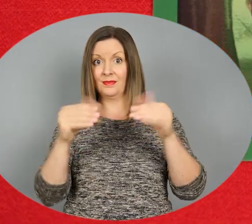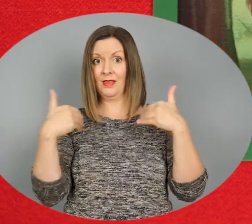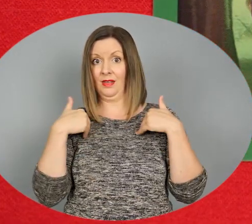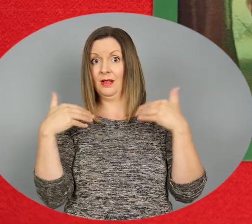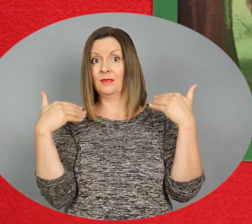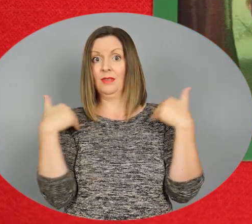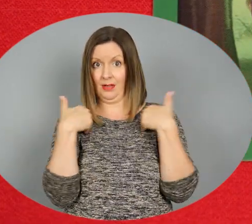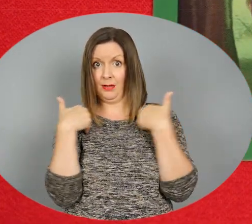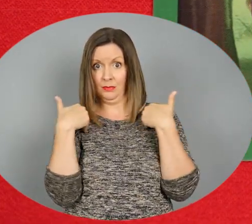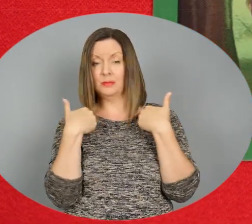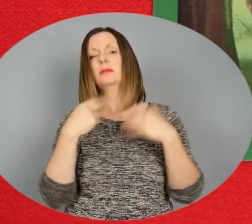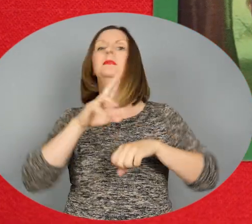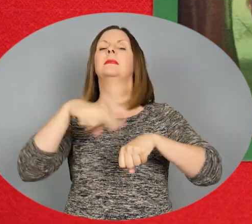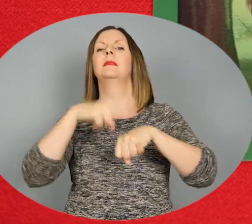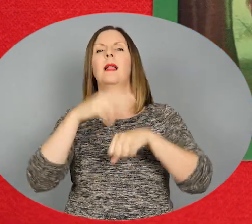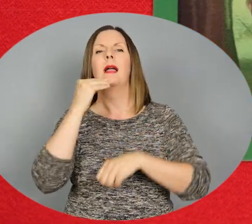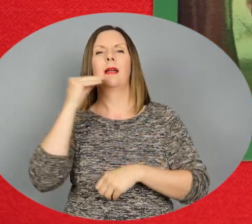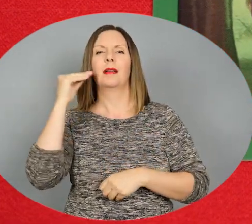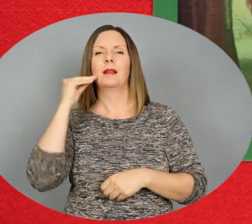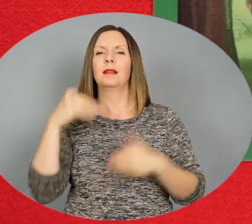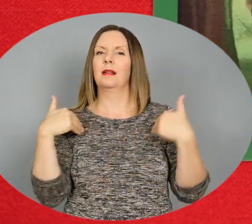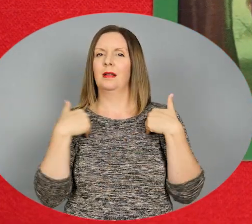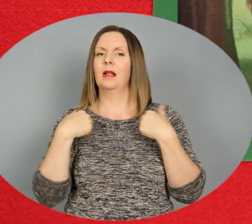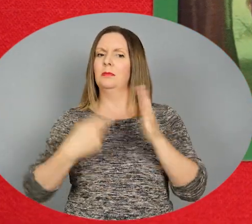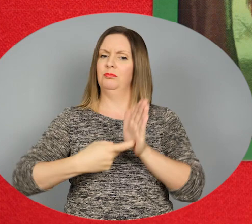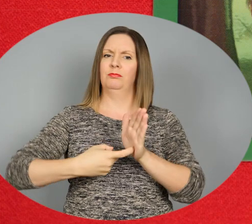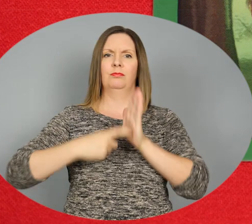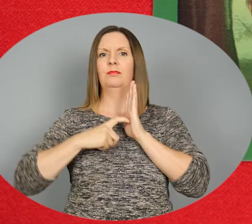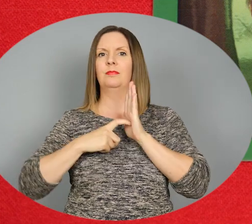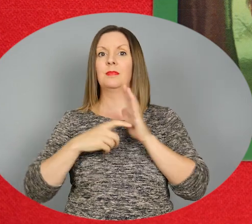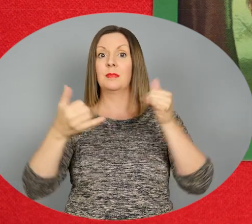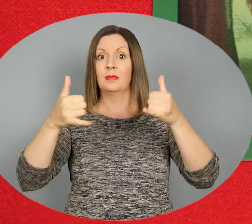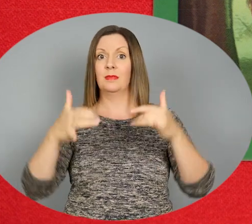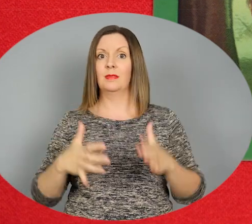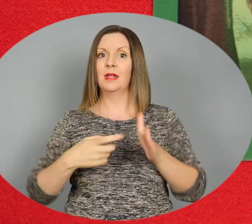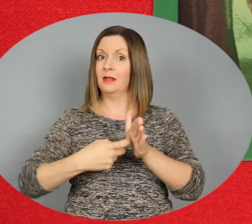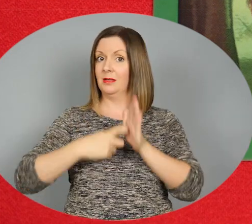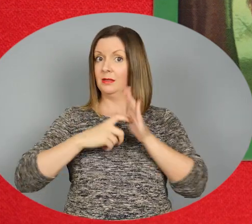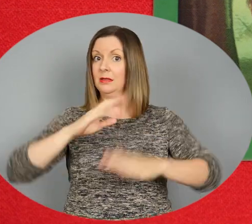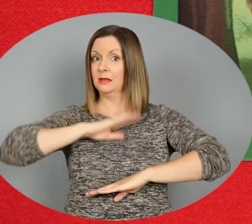an animal and a type of habitat that it wants to exist on. The player who best satisfies